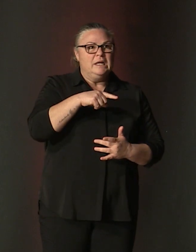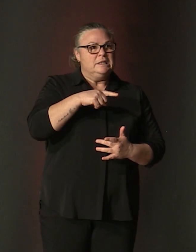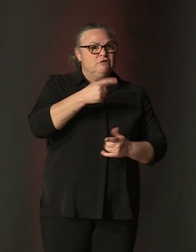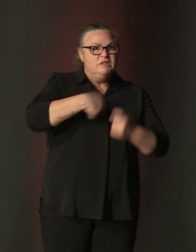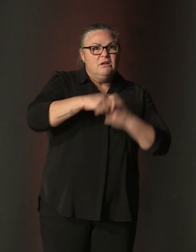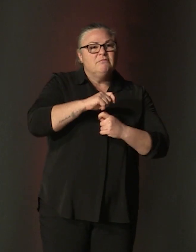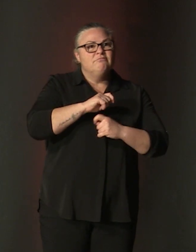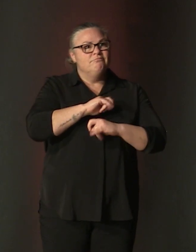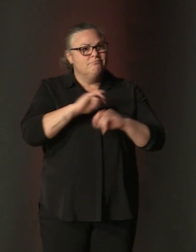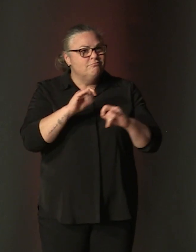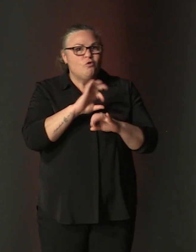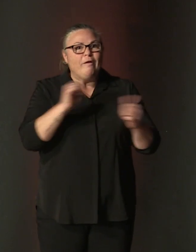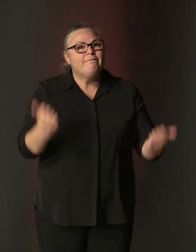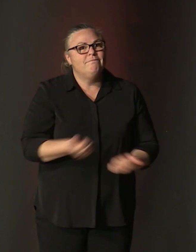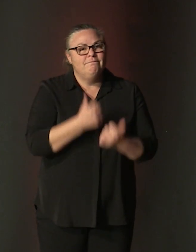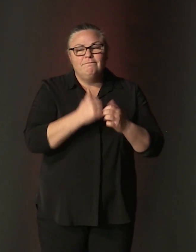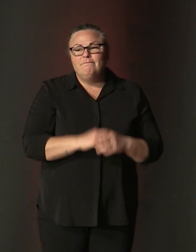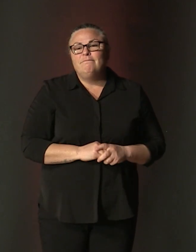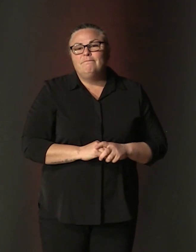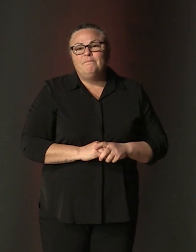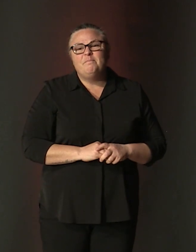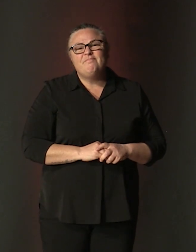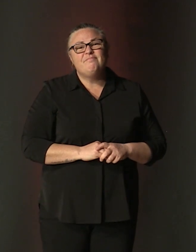especially in Australia, a fragmented legislation